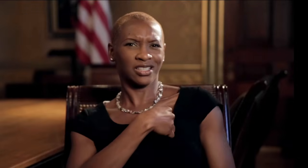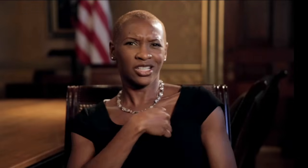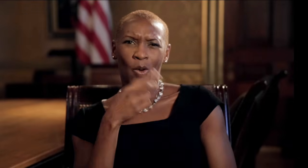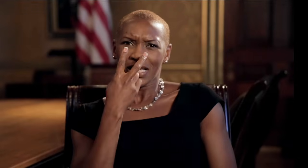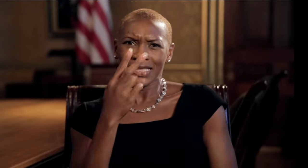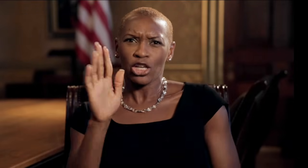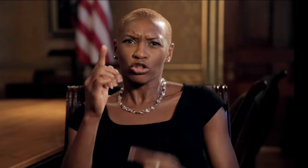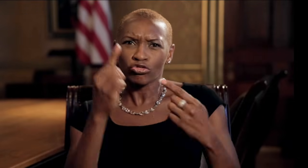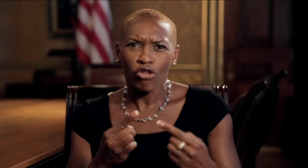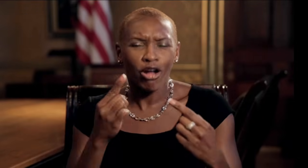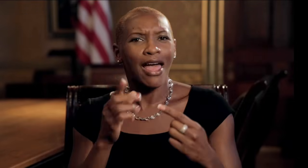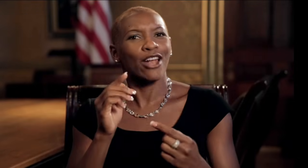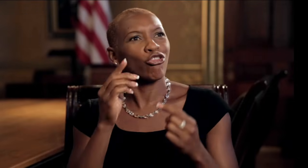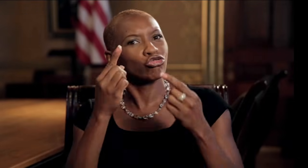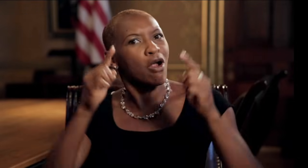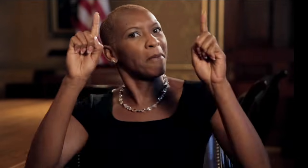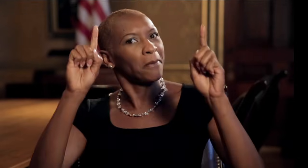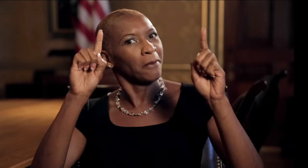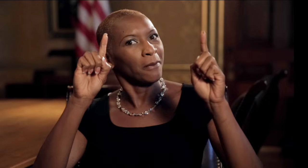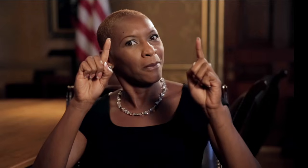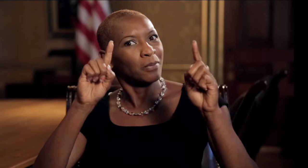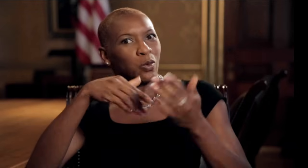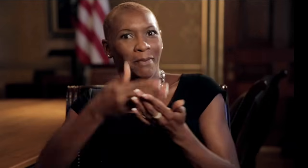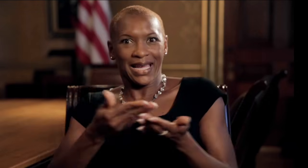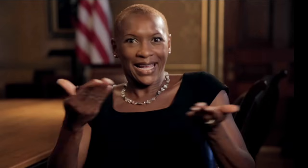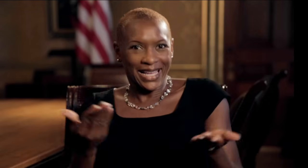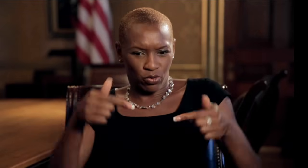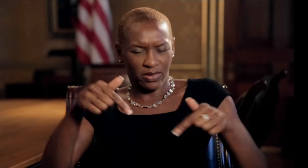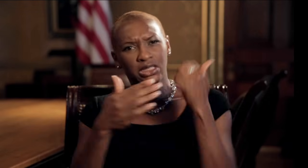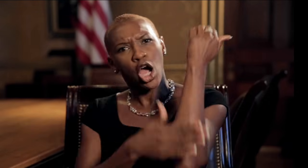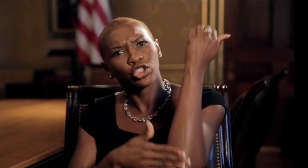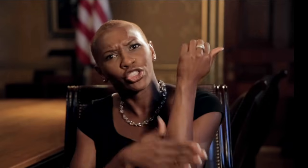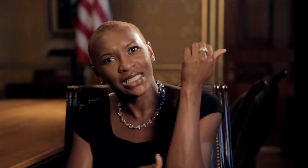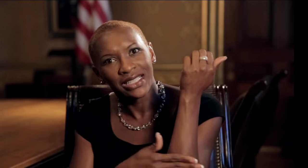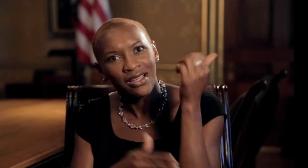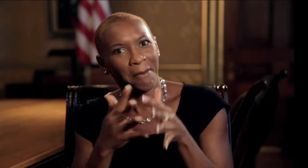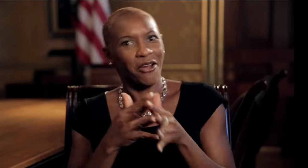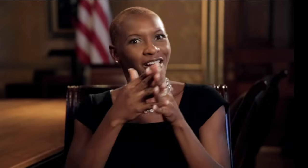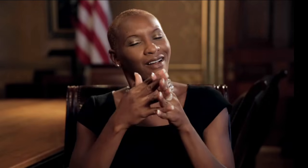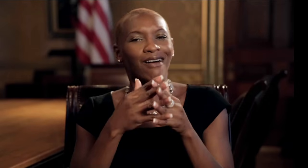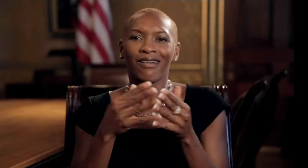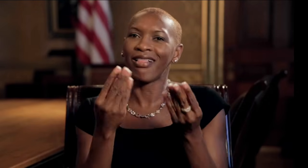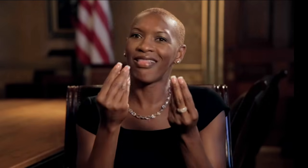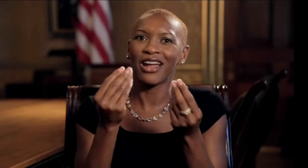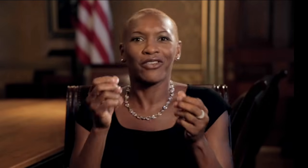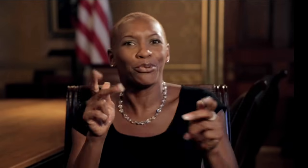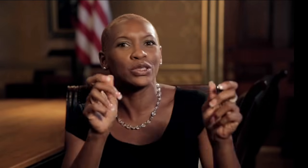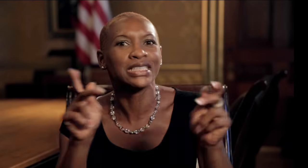I saw her struggle and her dream to get to this country, America, land of opportunity,